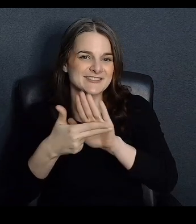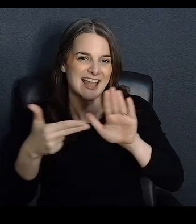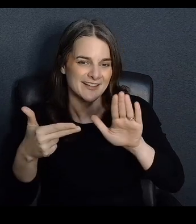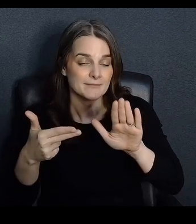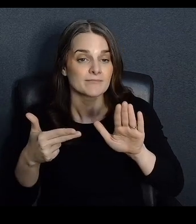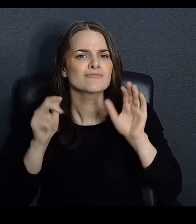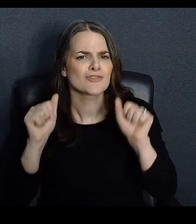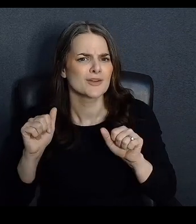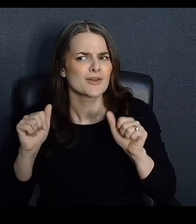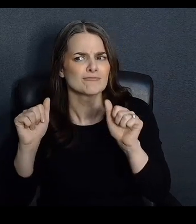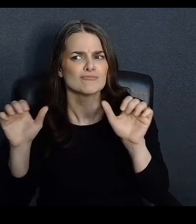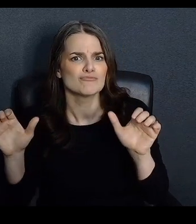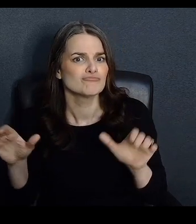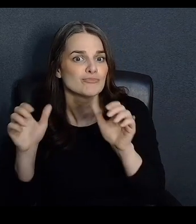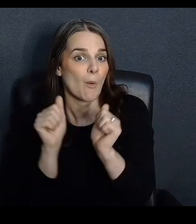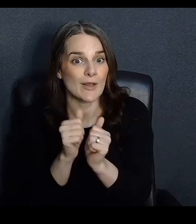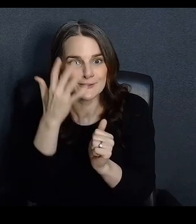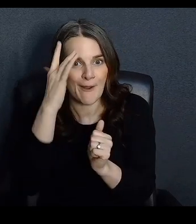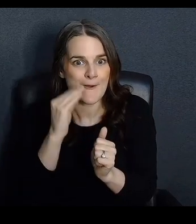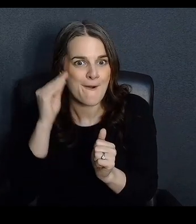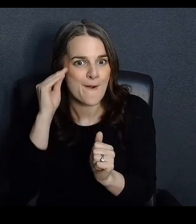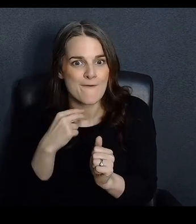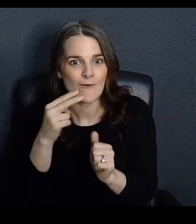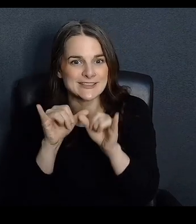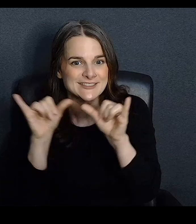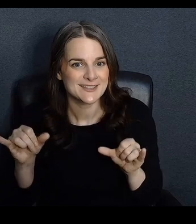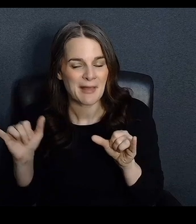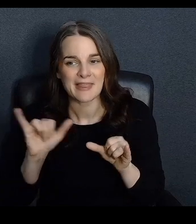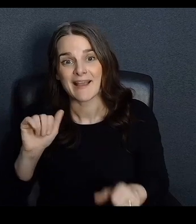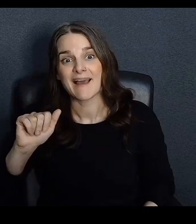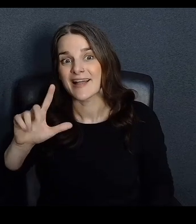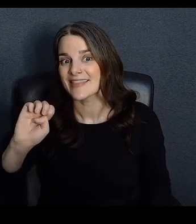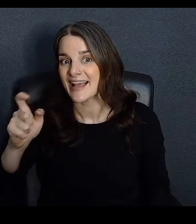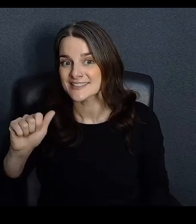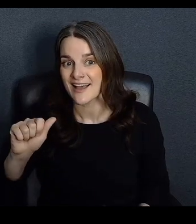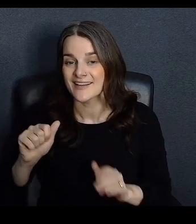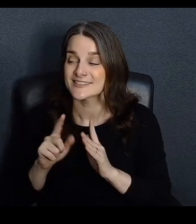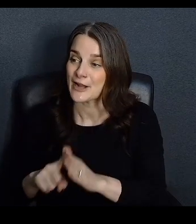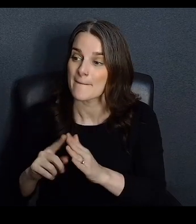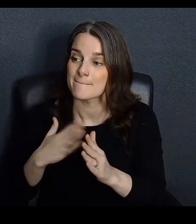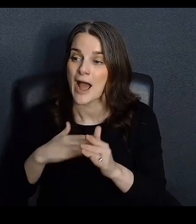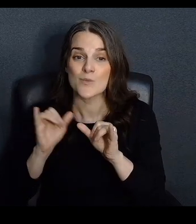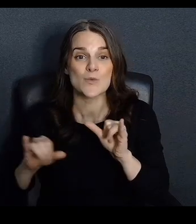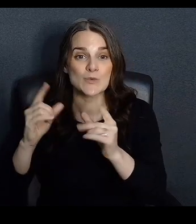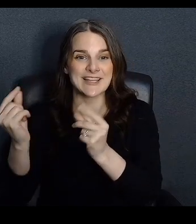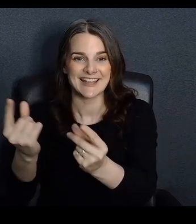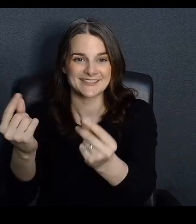assistant in a smart home hub, saying something like, Alexa, start my evening routine. But the reason I mentioned NFC tags